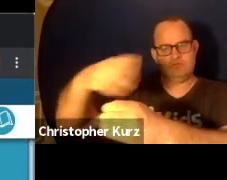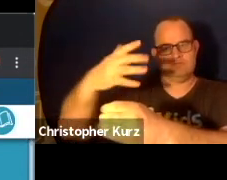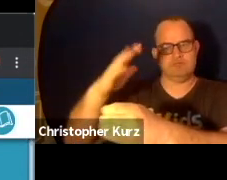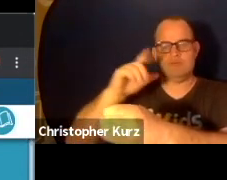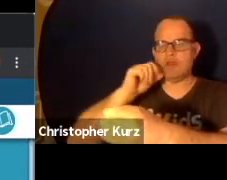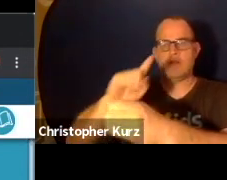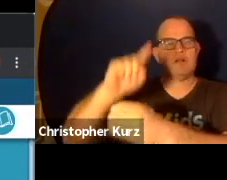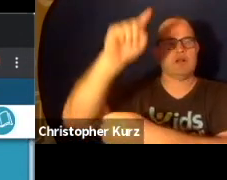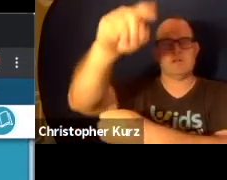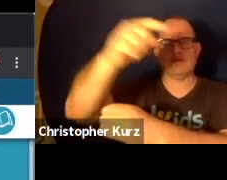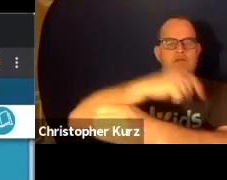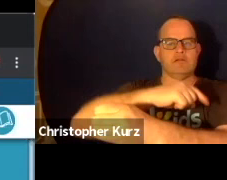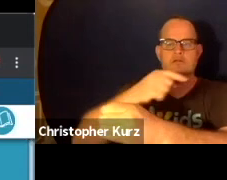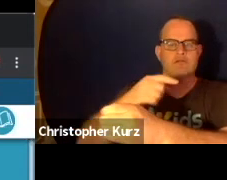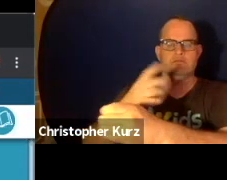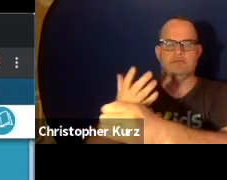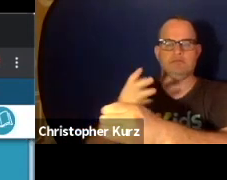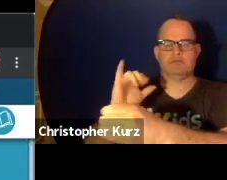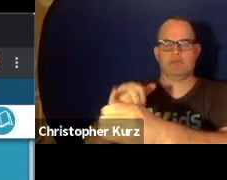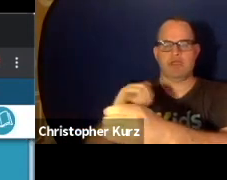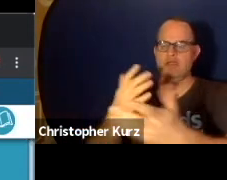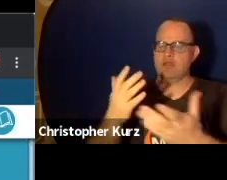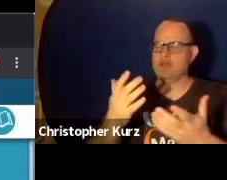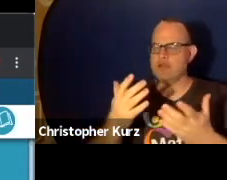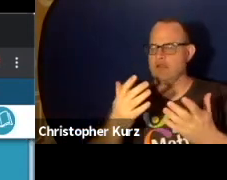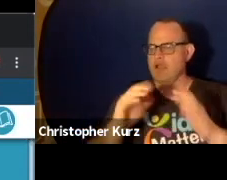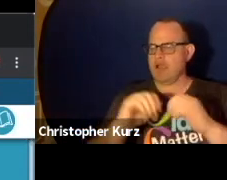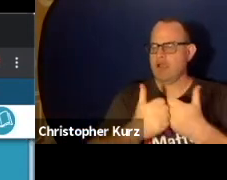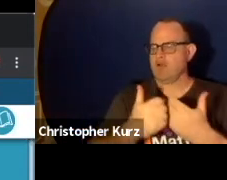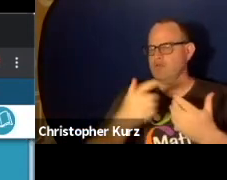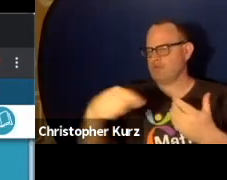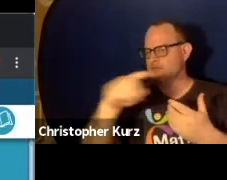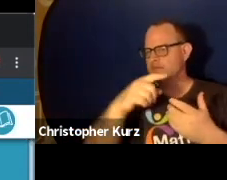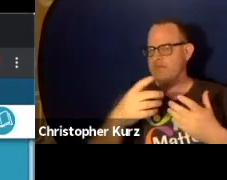We also realize that some situations may warrant